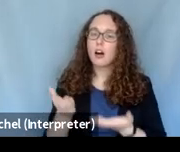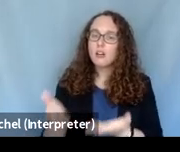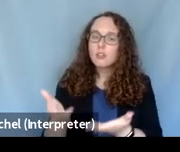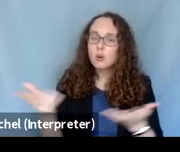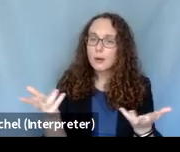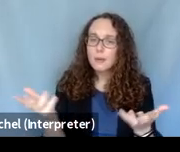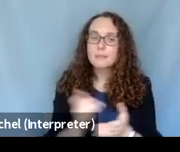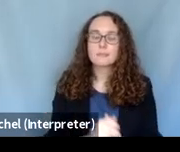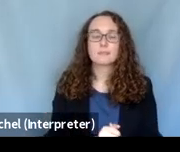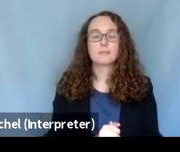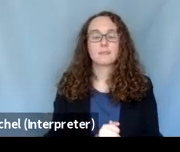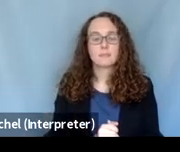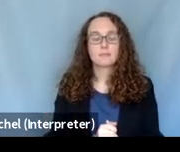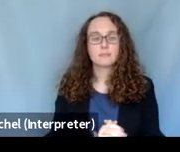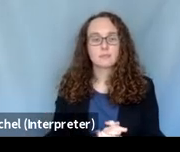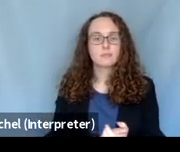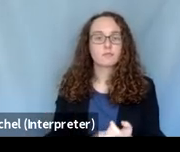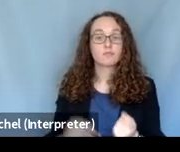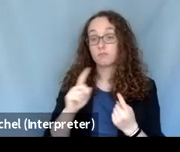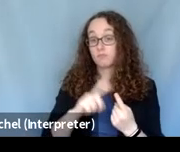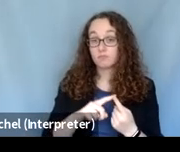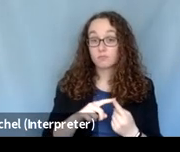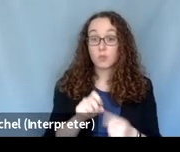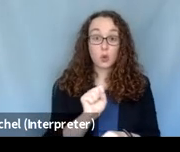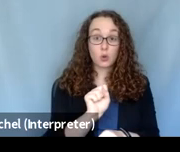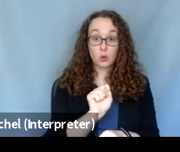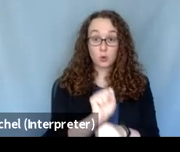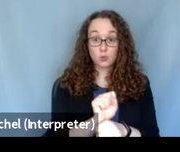career planning and employment services